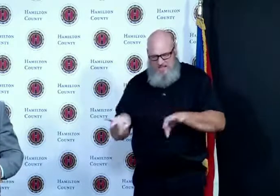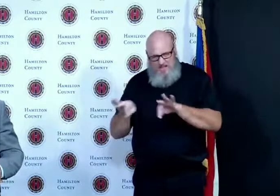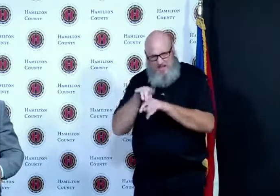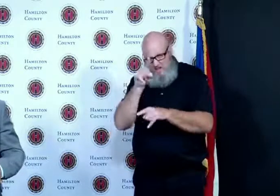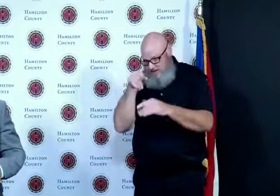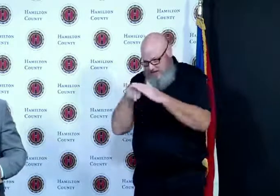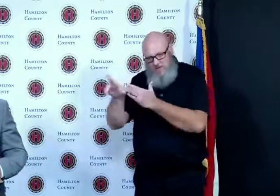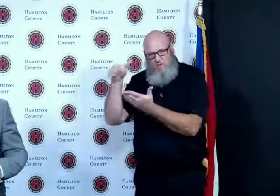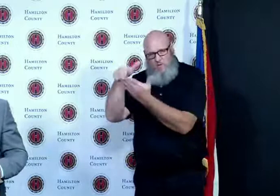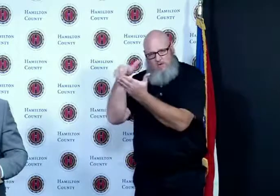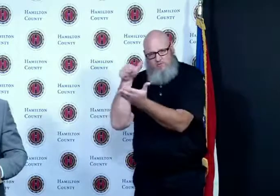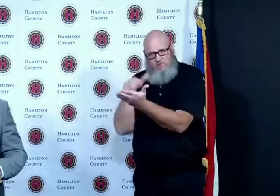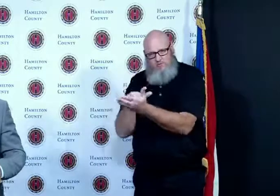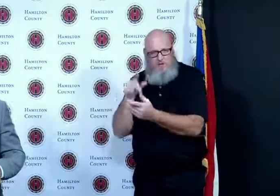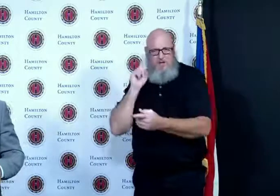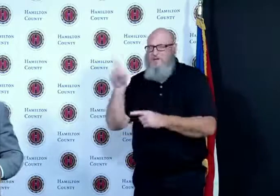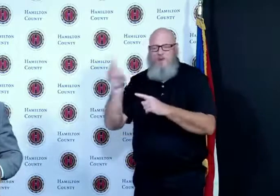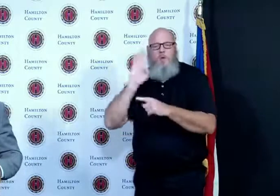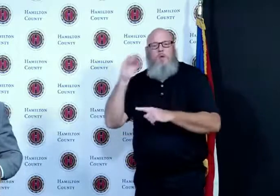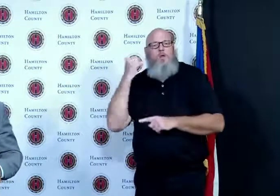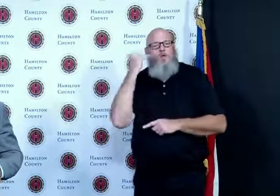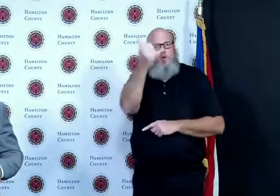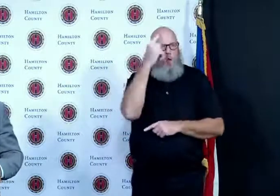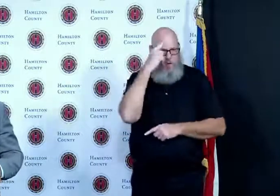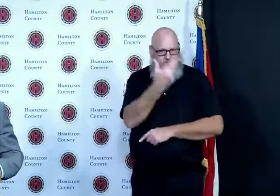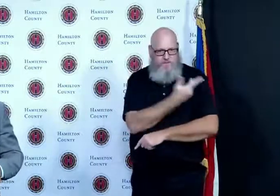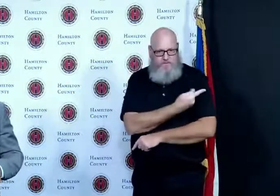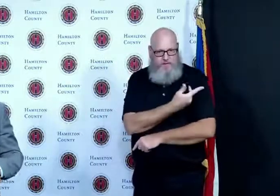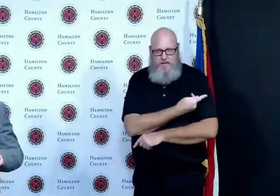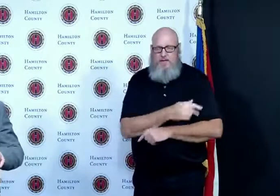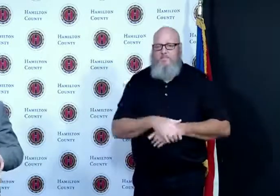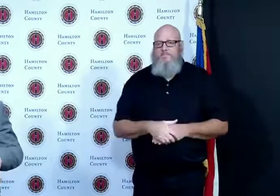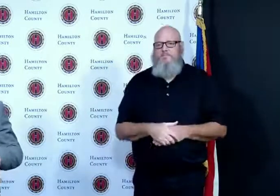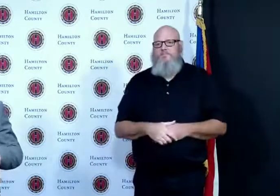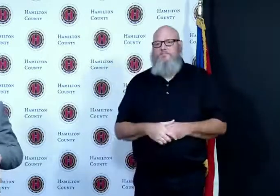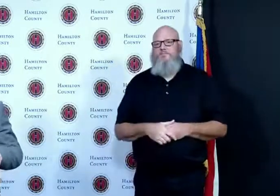please continue to mask social distance and wash your hands this is how we'll keep our